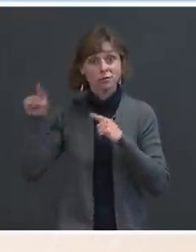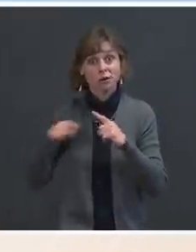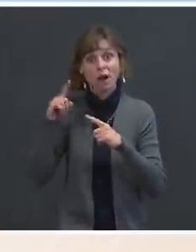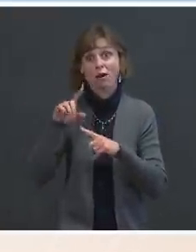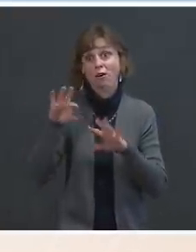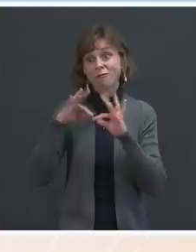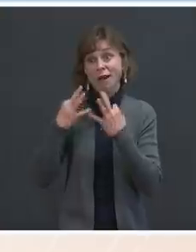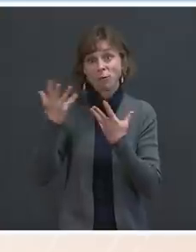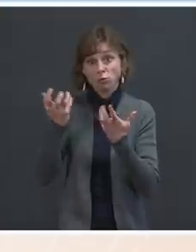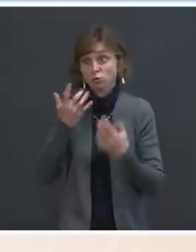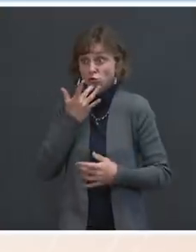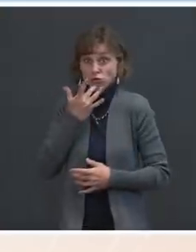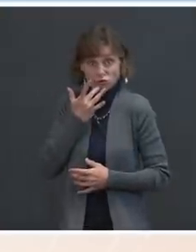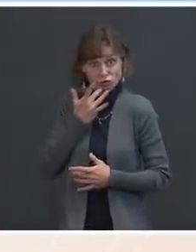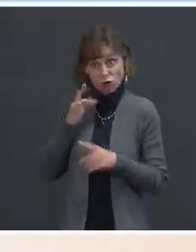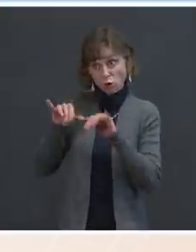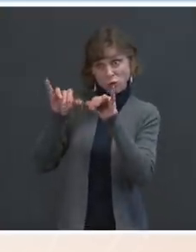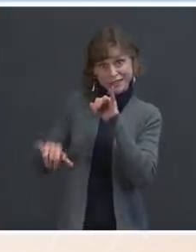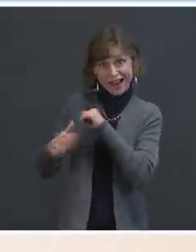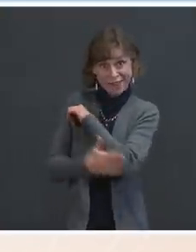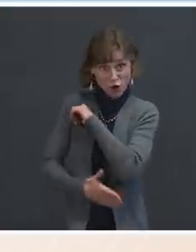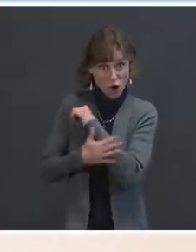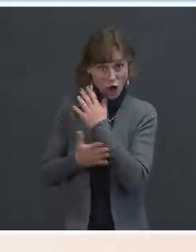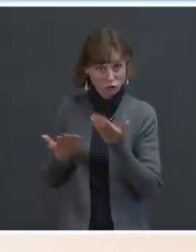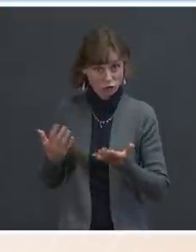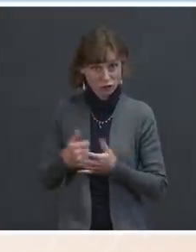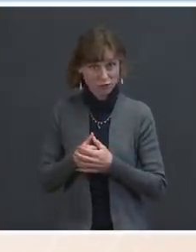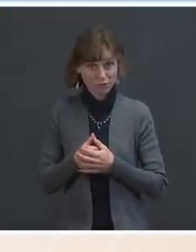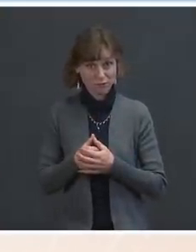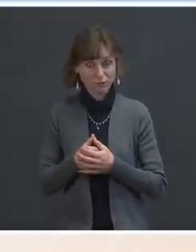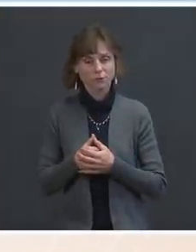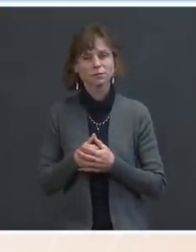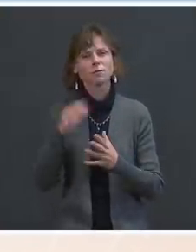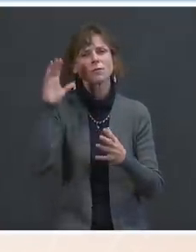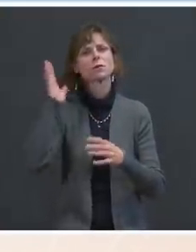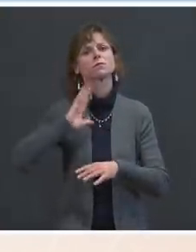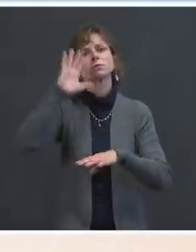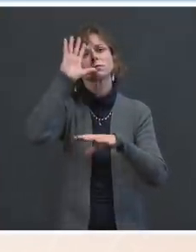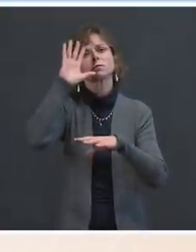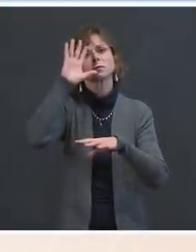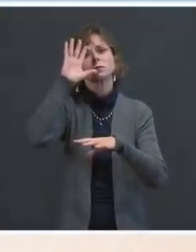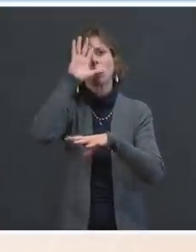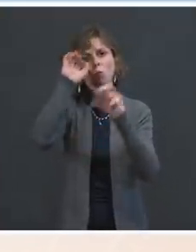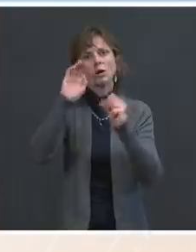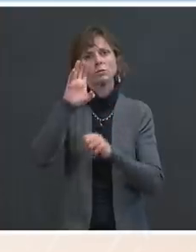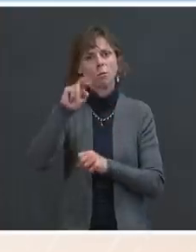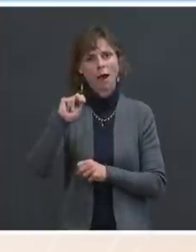President Biden, when he was Vice President, visited the region many times and is clear-eyed about the challenge.